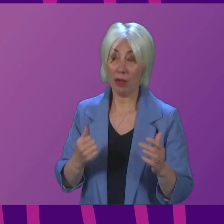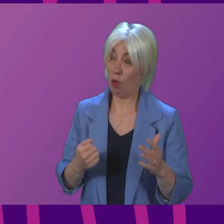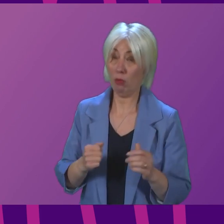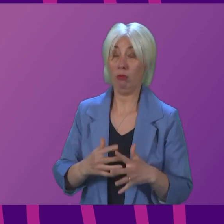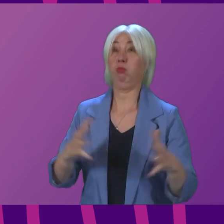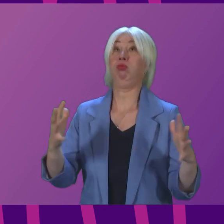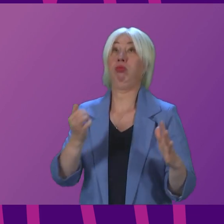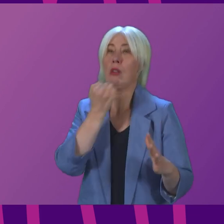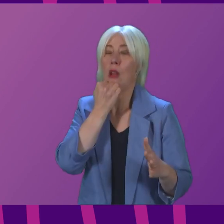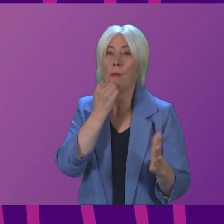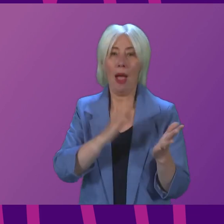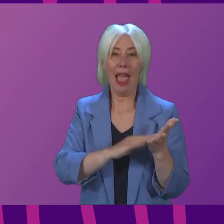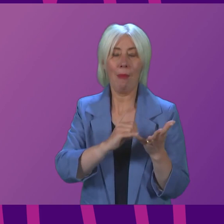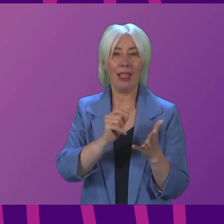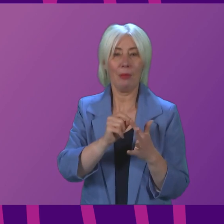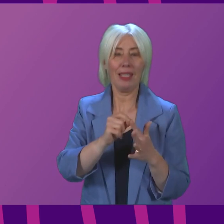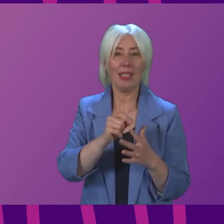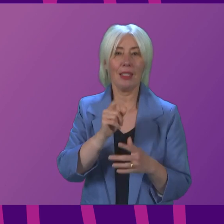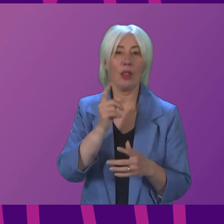women MSPs, although the proportion who are women is not yet at 50 per cent.